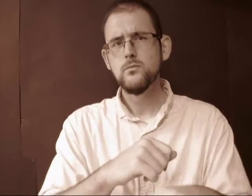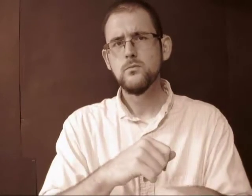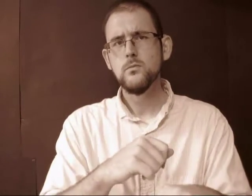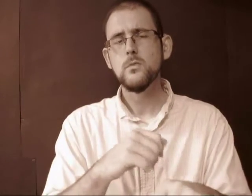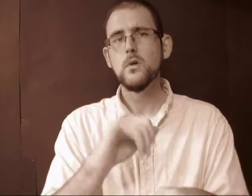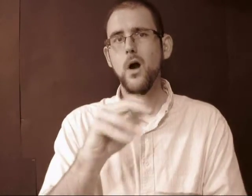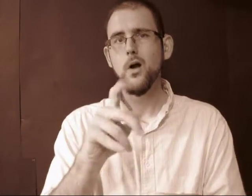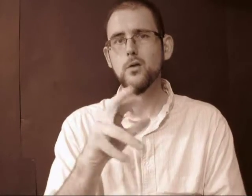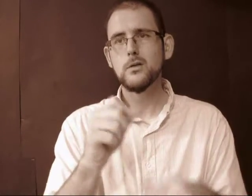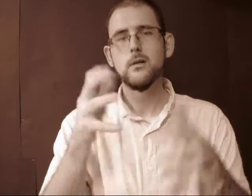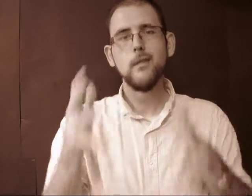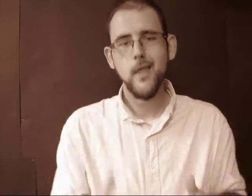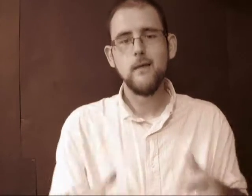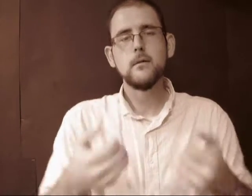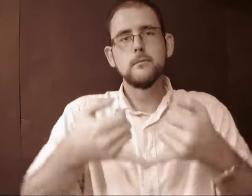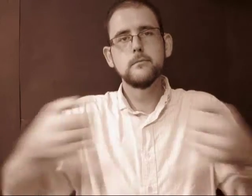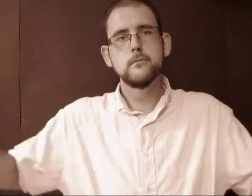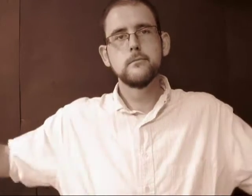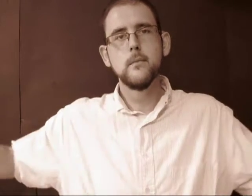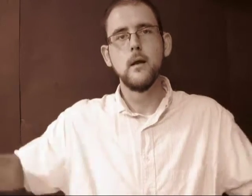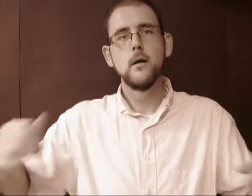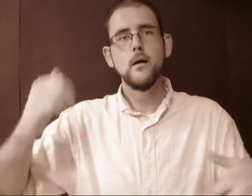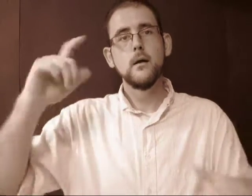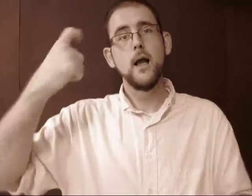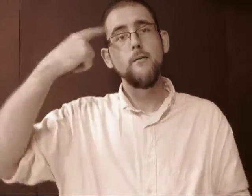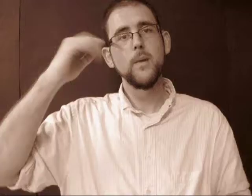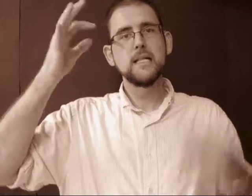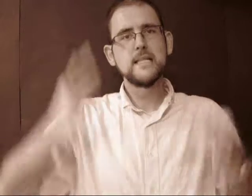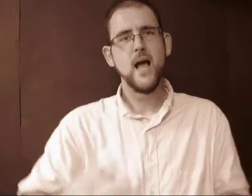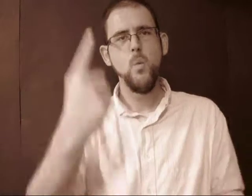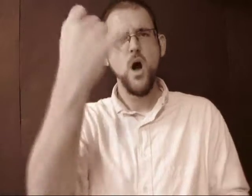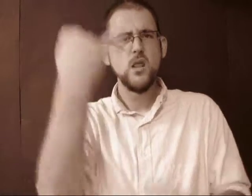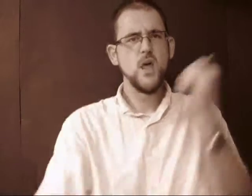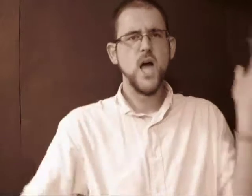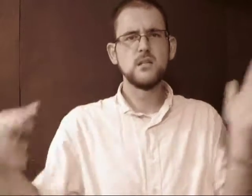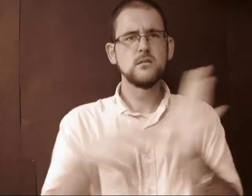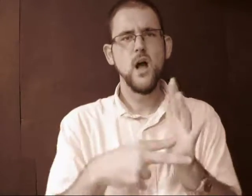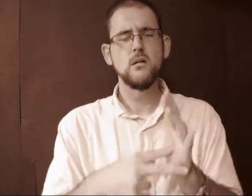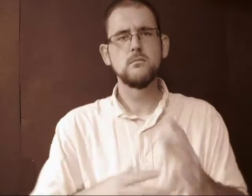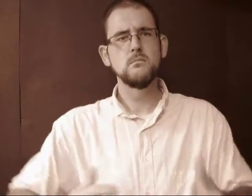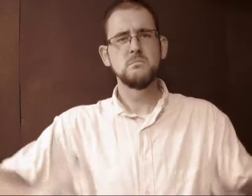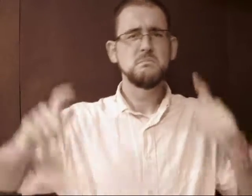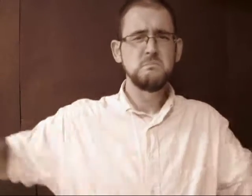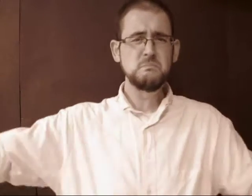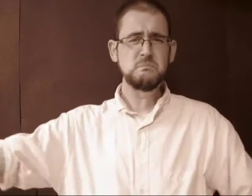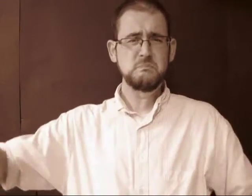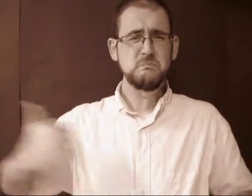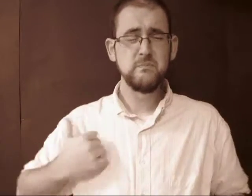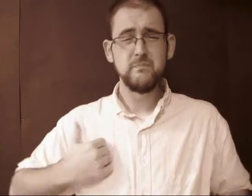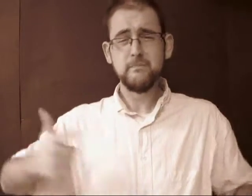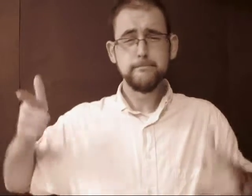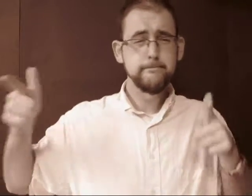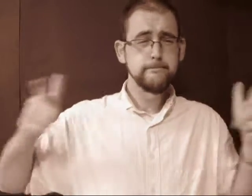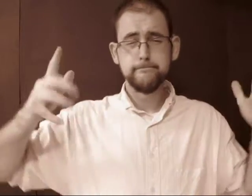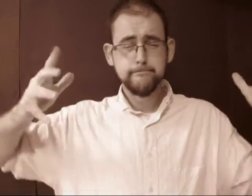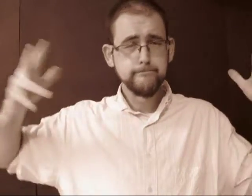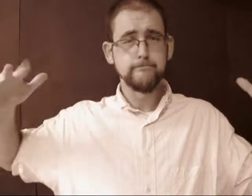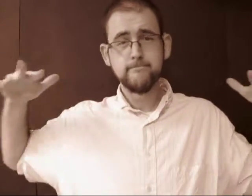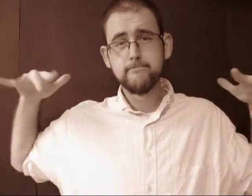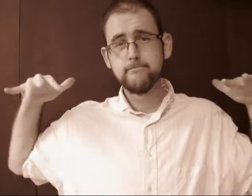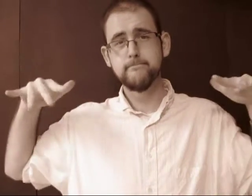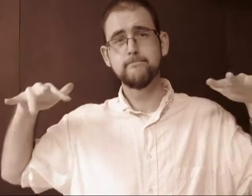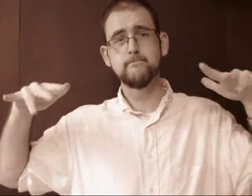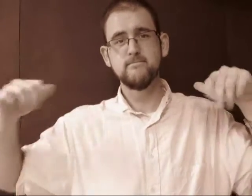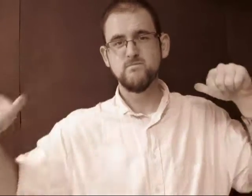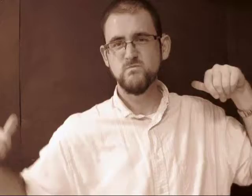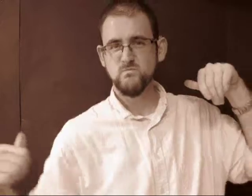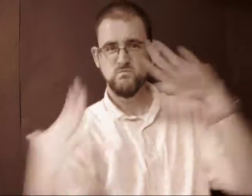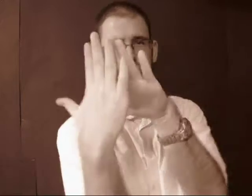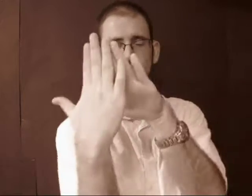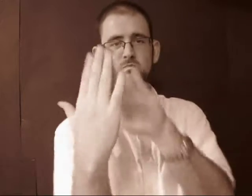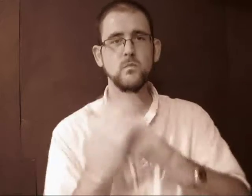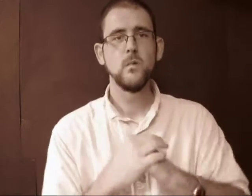Yonkers was the last line of defense, so the government made one last stand with overwhelming force.